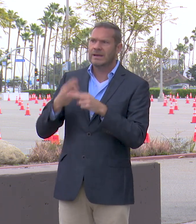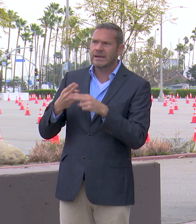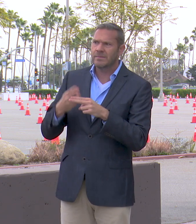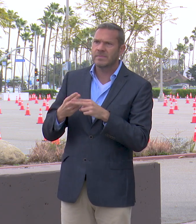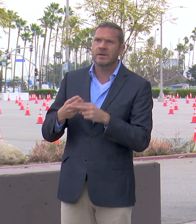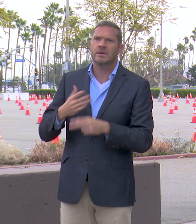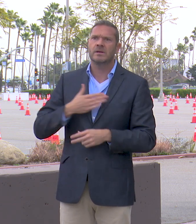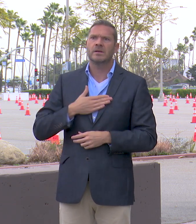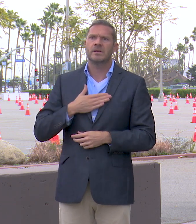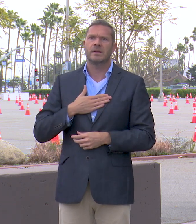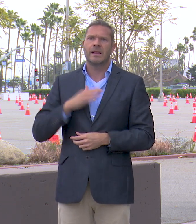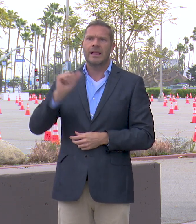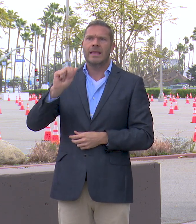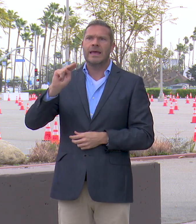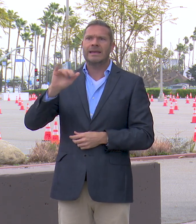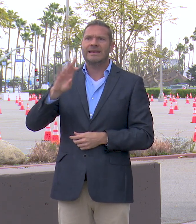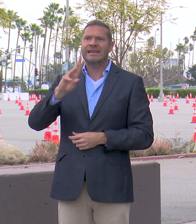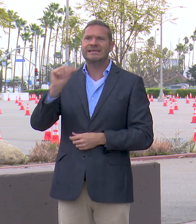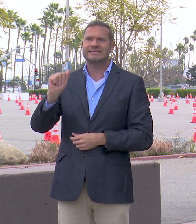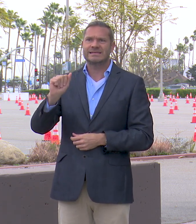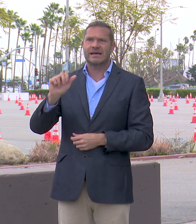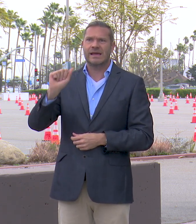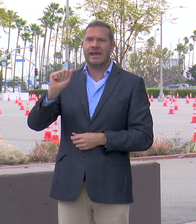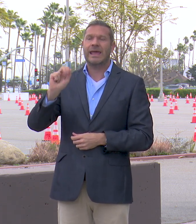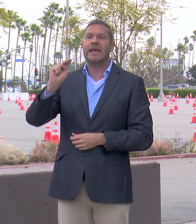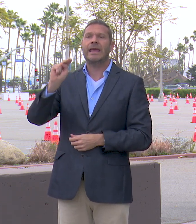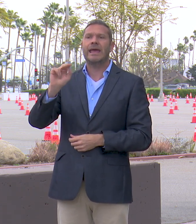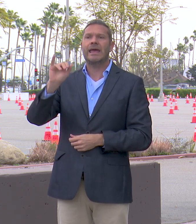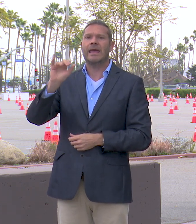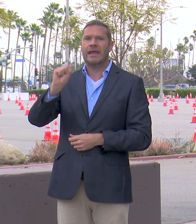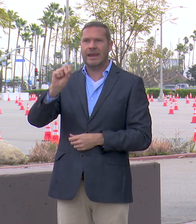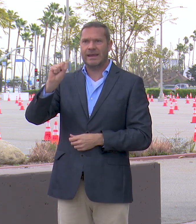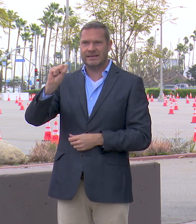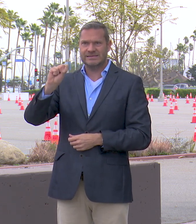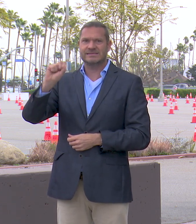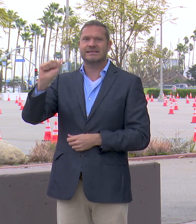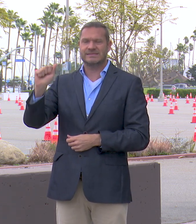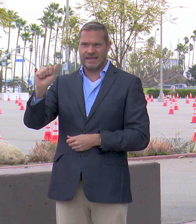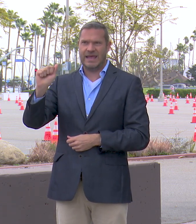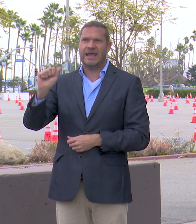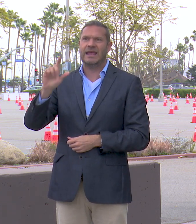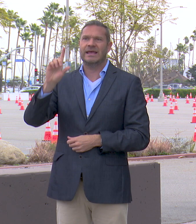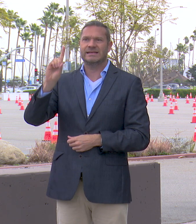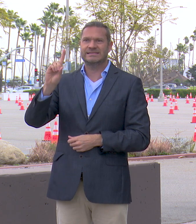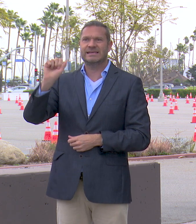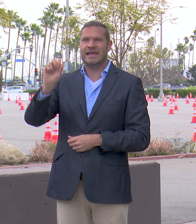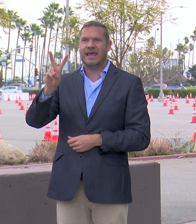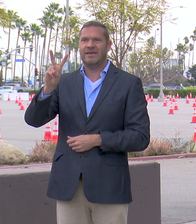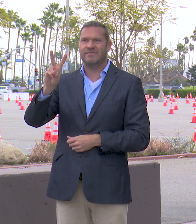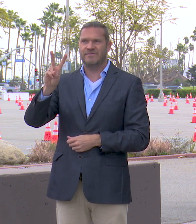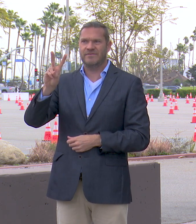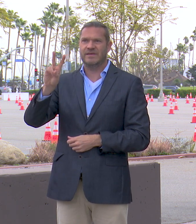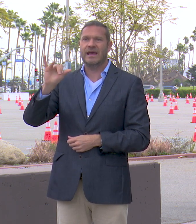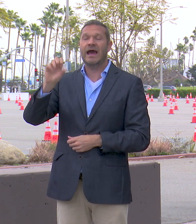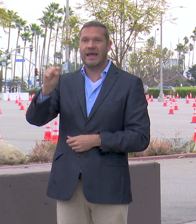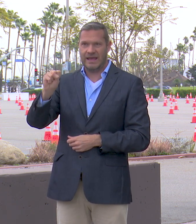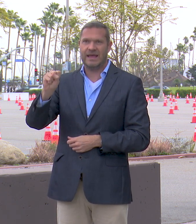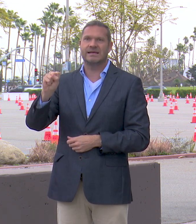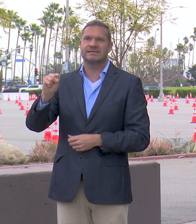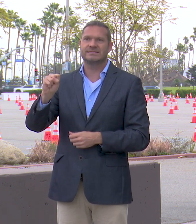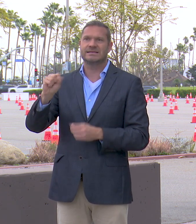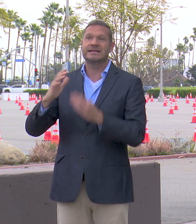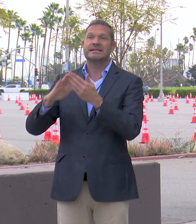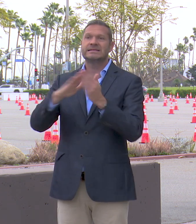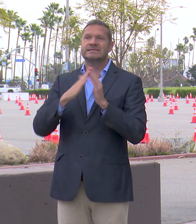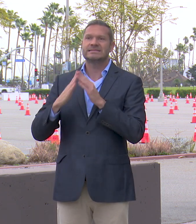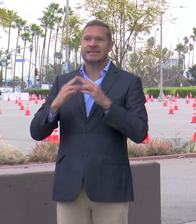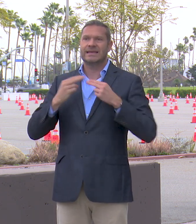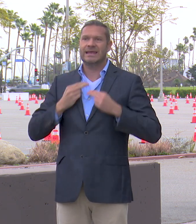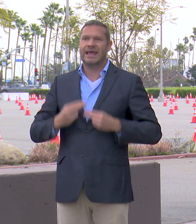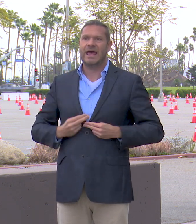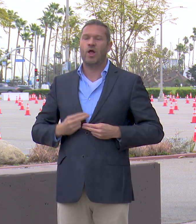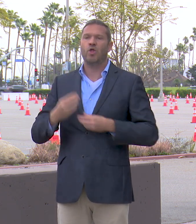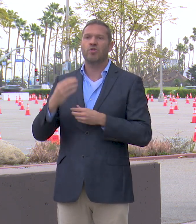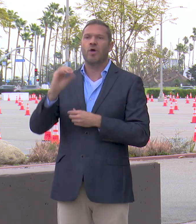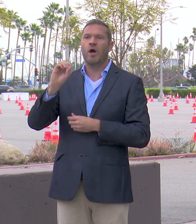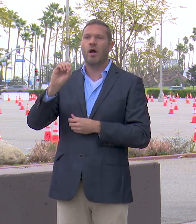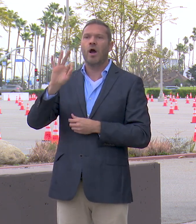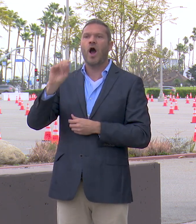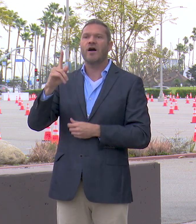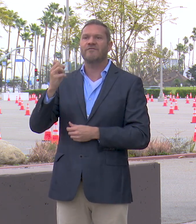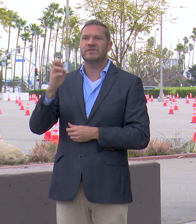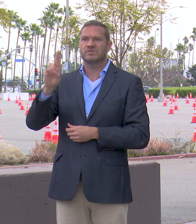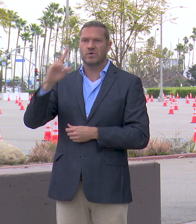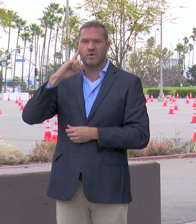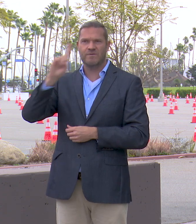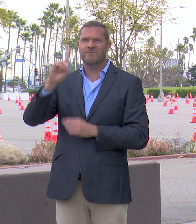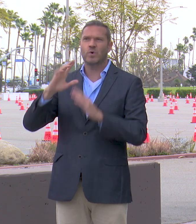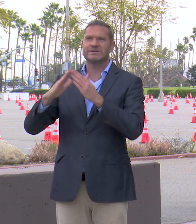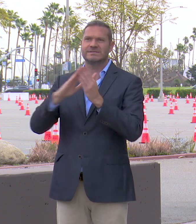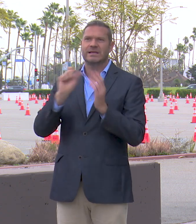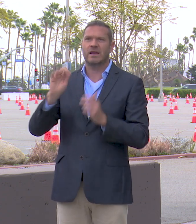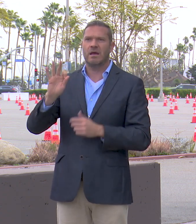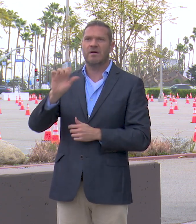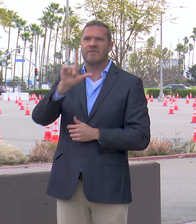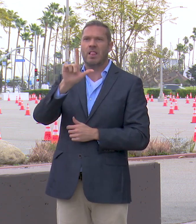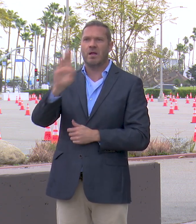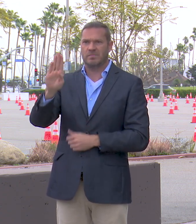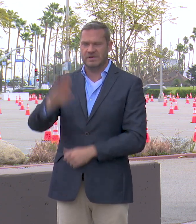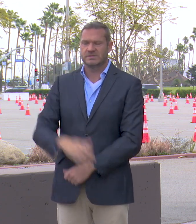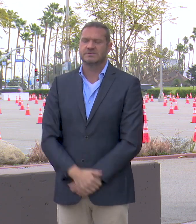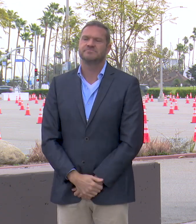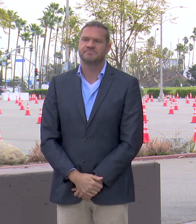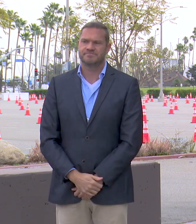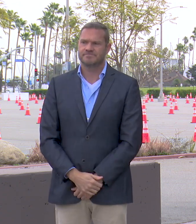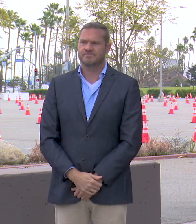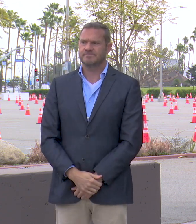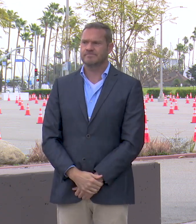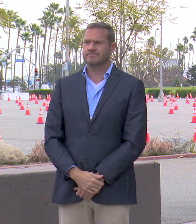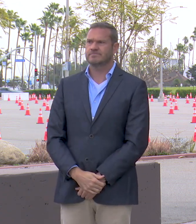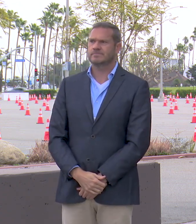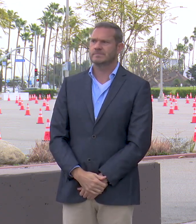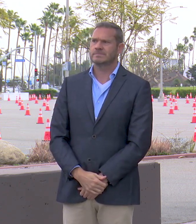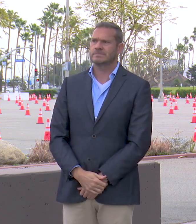My name is Anissa Davis, A-N-I-S-S-A D-A-V-I-S, city health officer for the city of Long Beach.